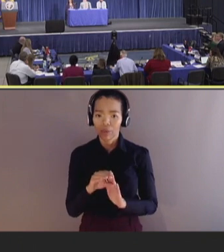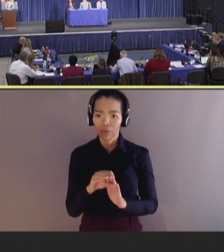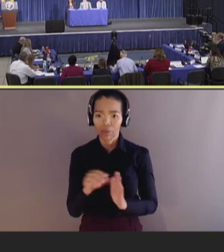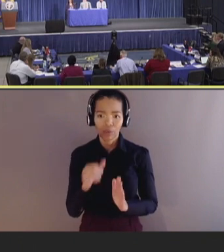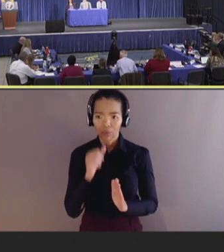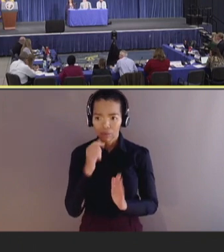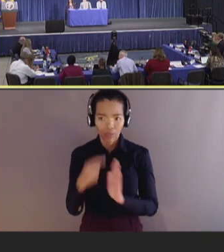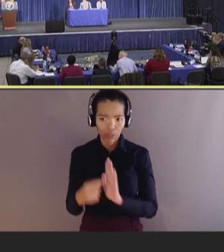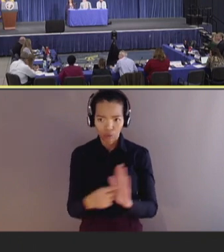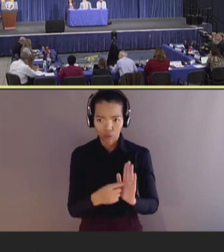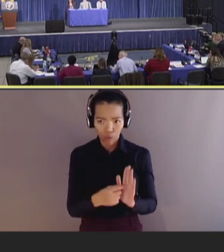Robert Hopkins: Yes. You're loud and clear.